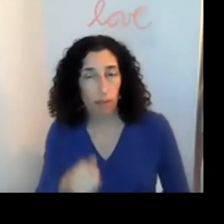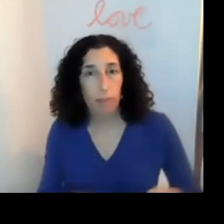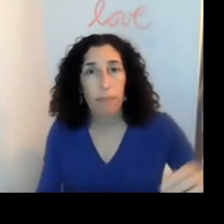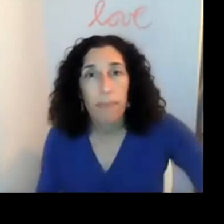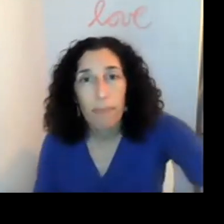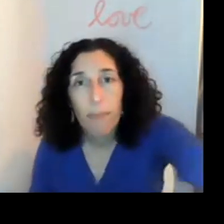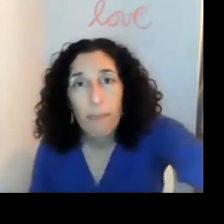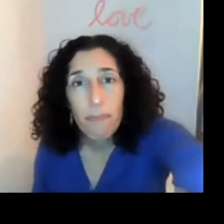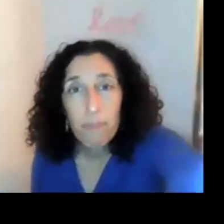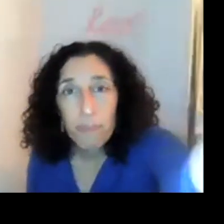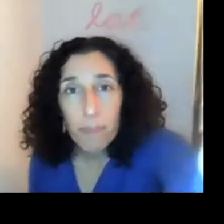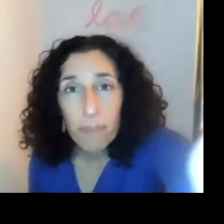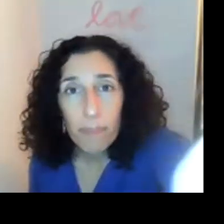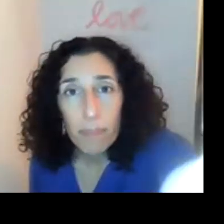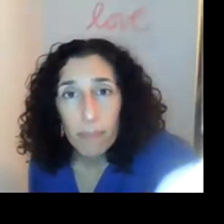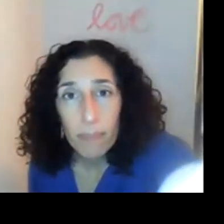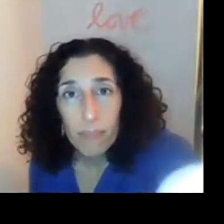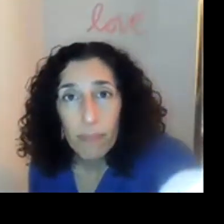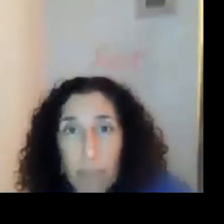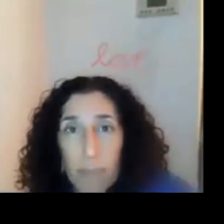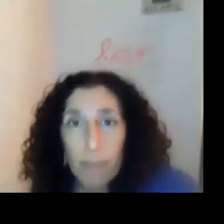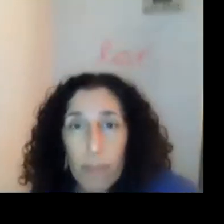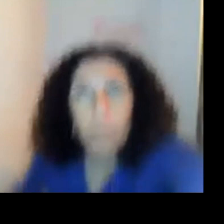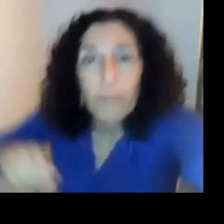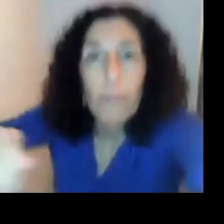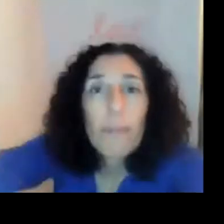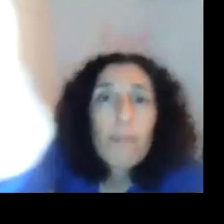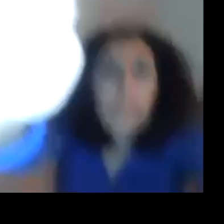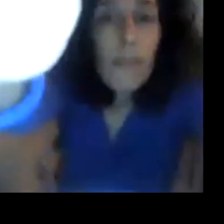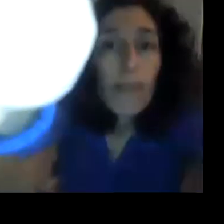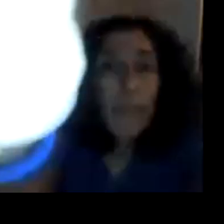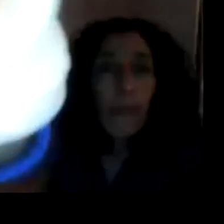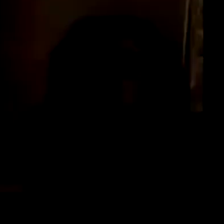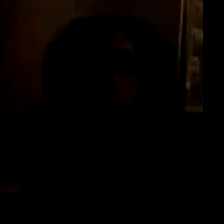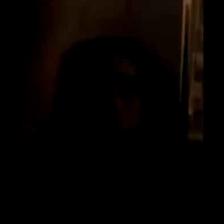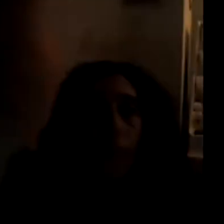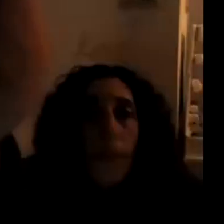also as kind of a documentation of this event. I think I might have forgotten to mention